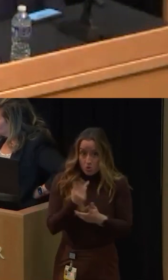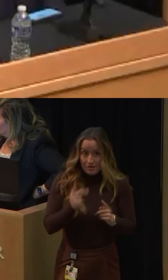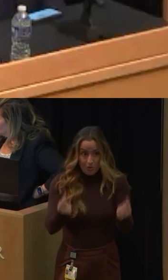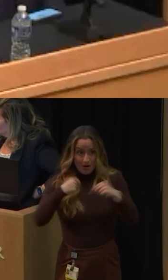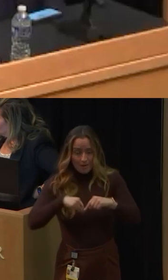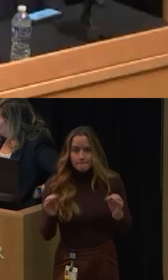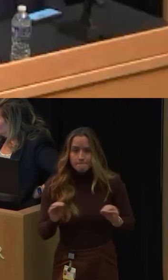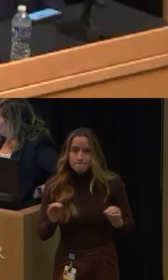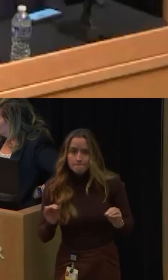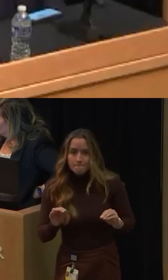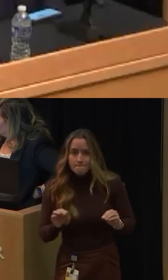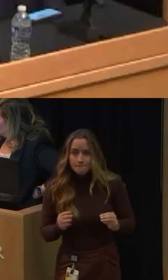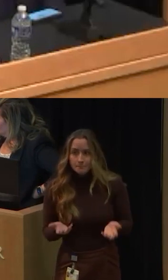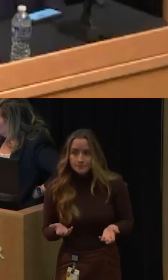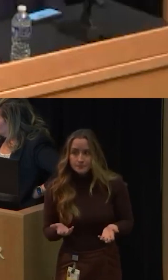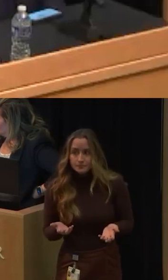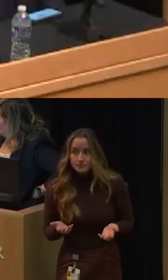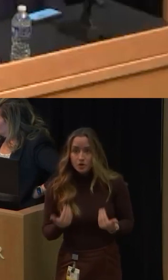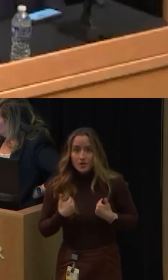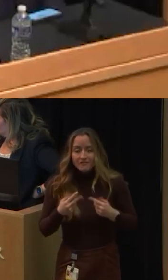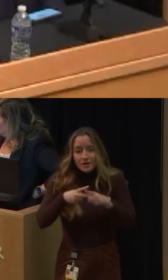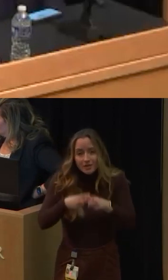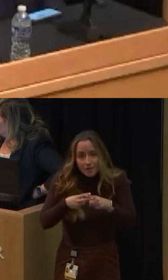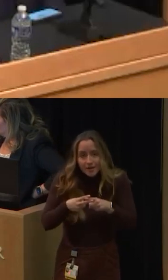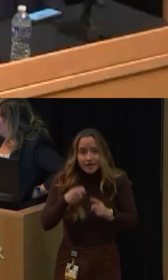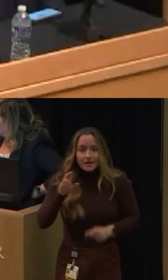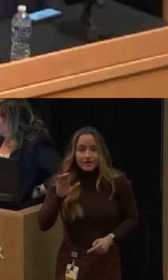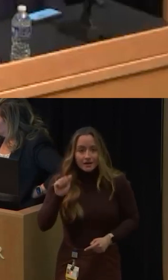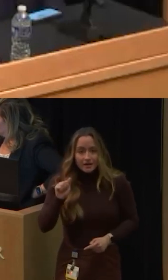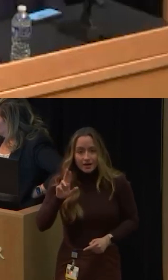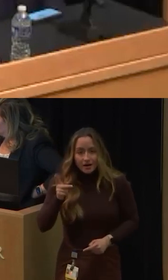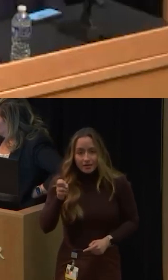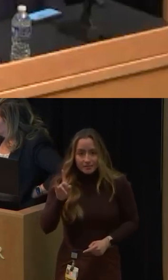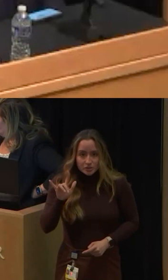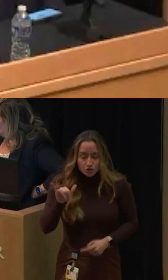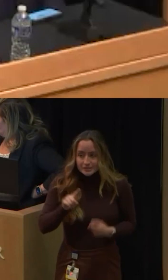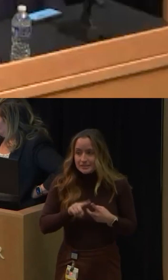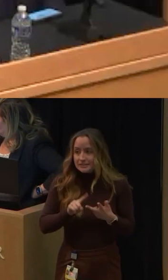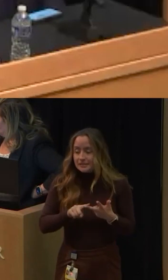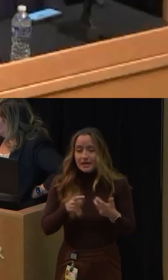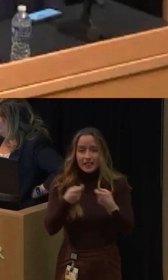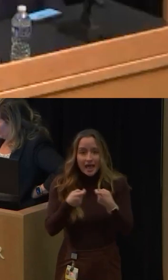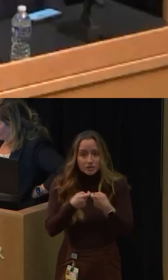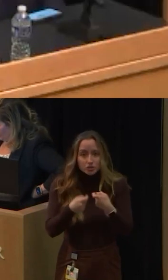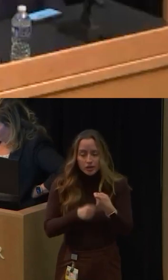so, you know, we have plumbing, carpentry, electrical, HVAC. We have all these jobs